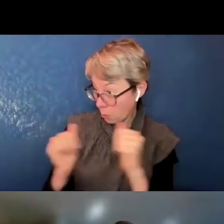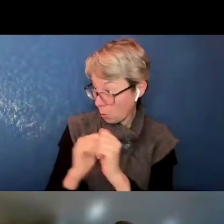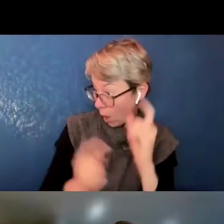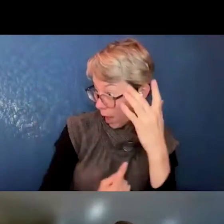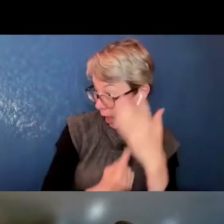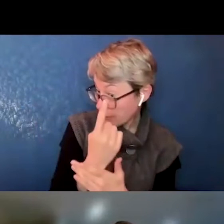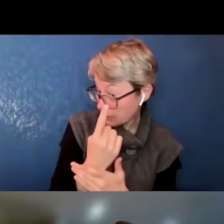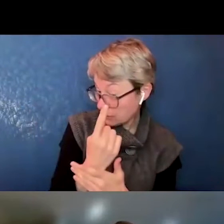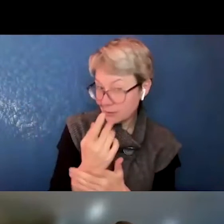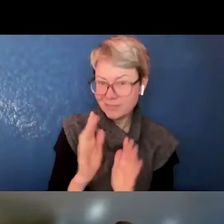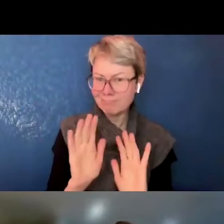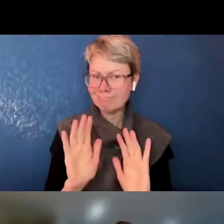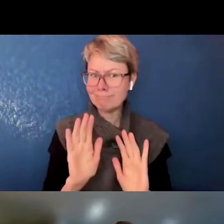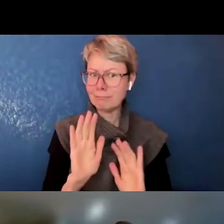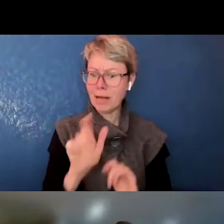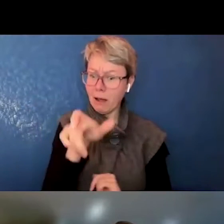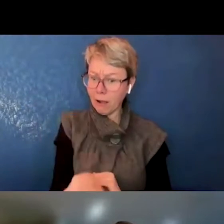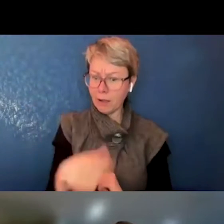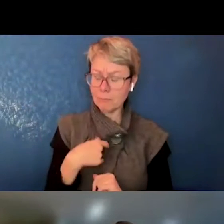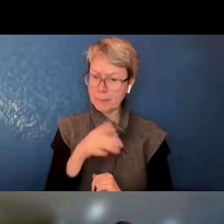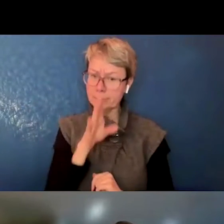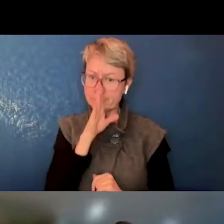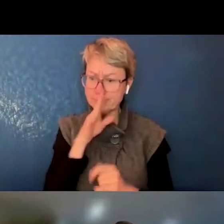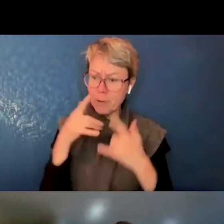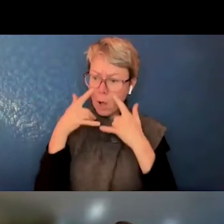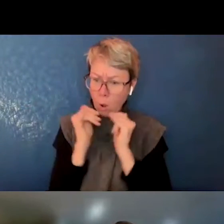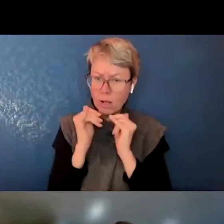your permission if you give us permission to talk to someone on your behalf or tell